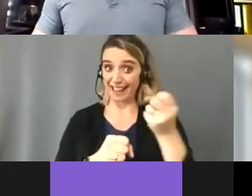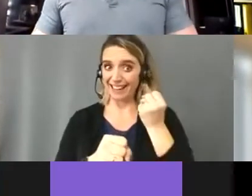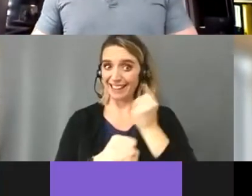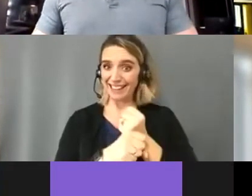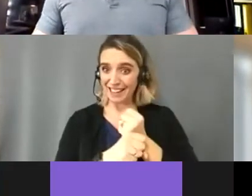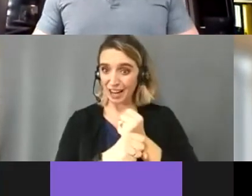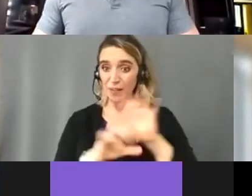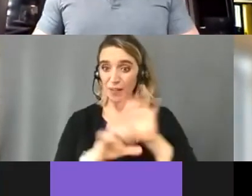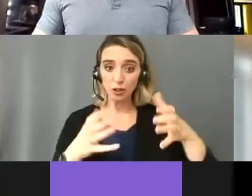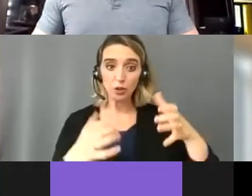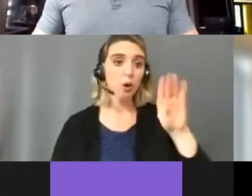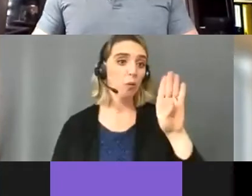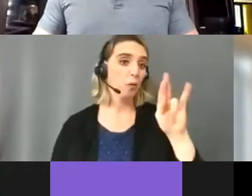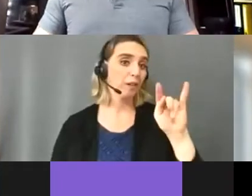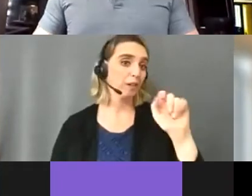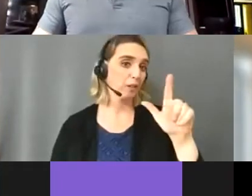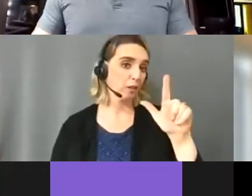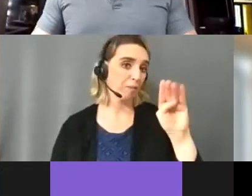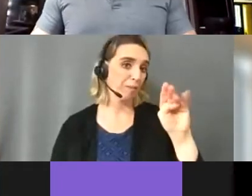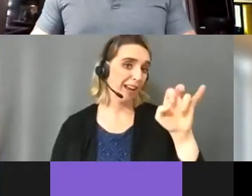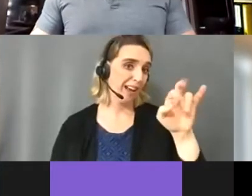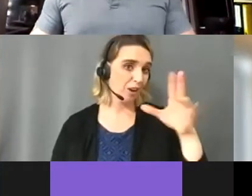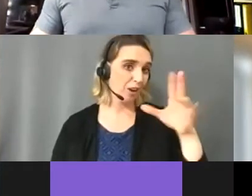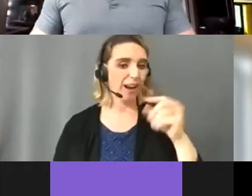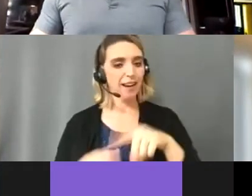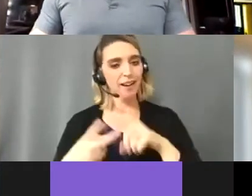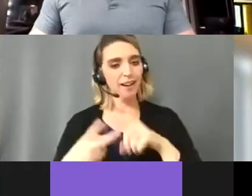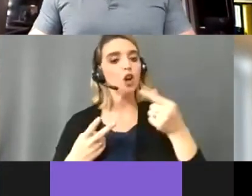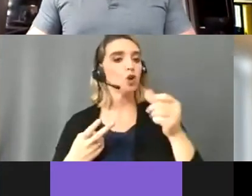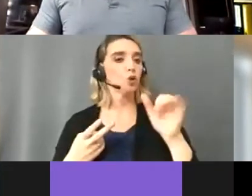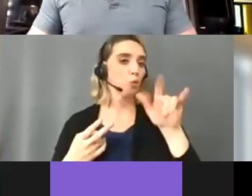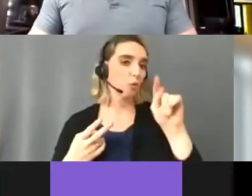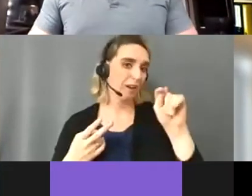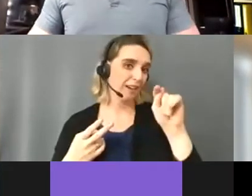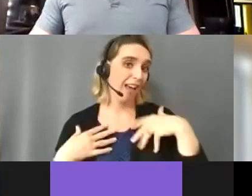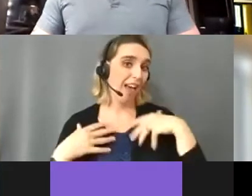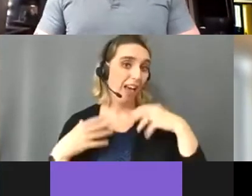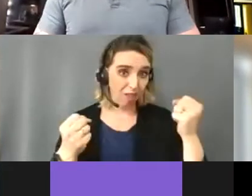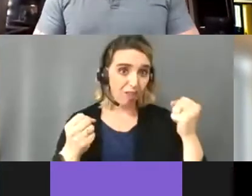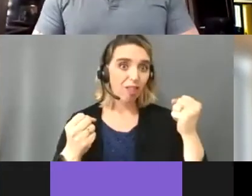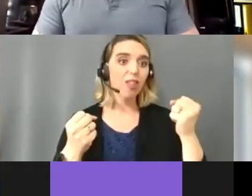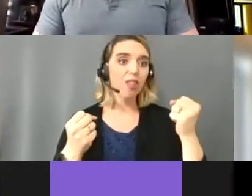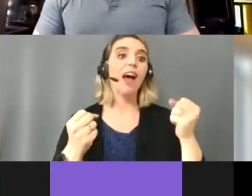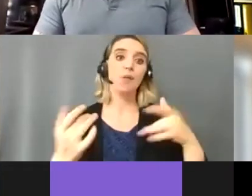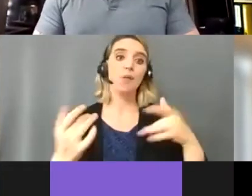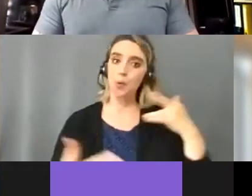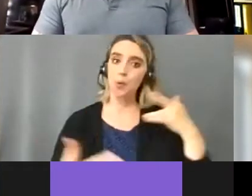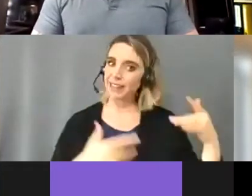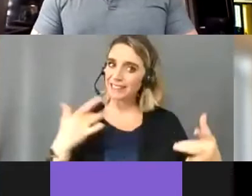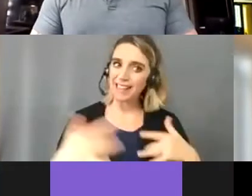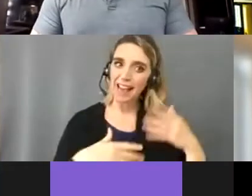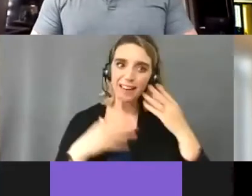Bristol Myers Squibb and GRYT Health and Evoke Kyne have very exciting news that we'll be sharing with you